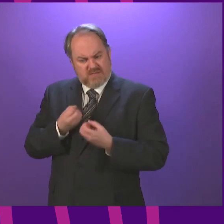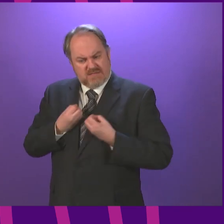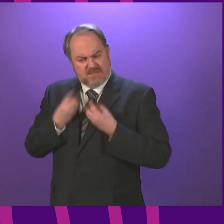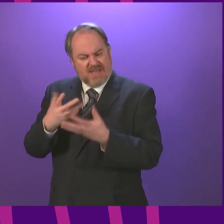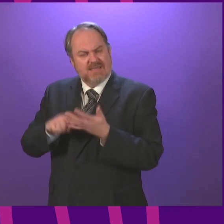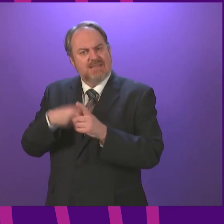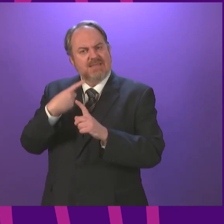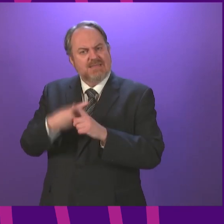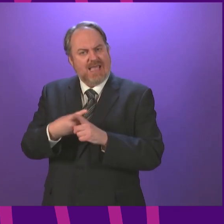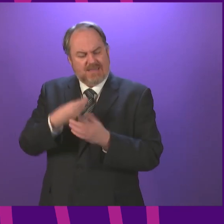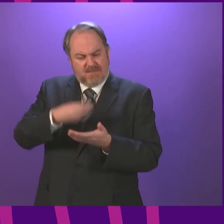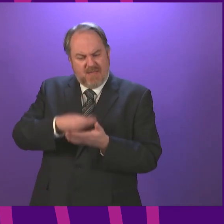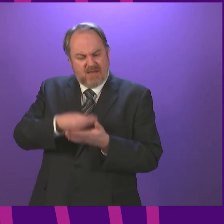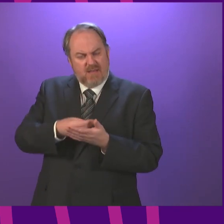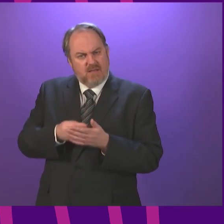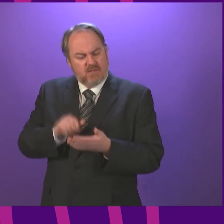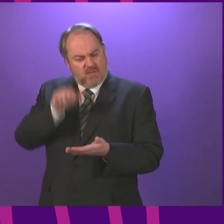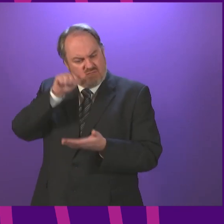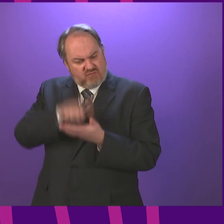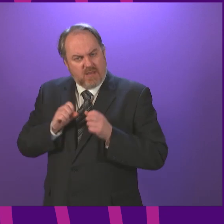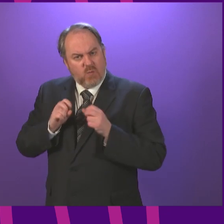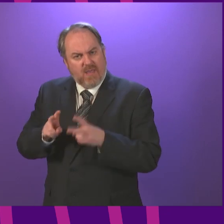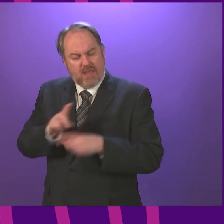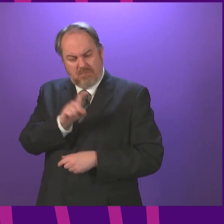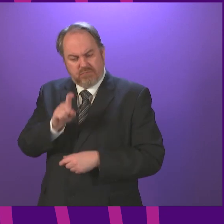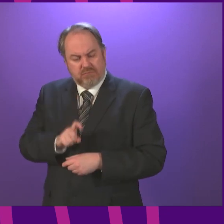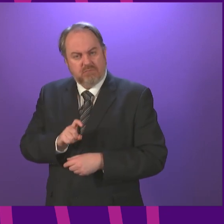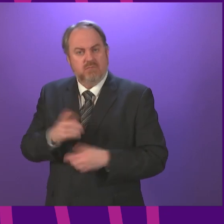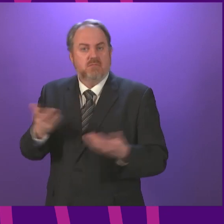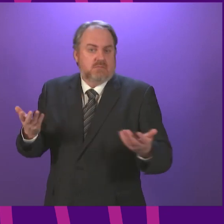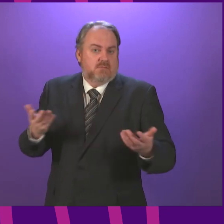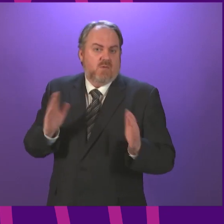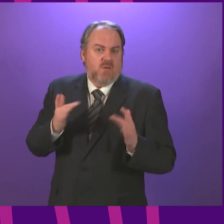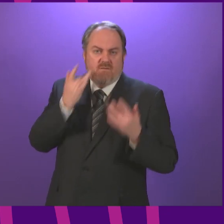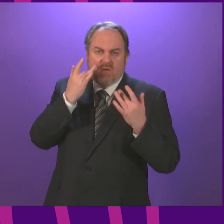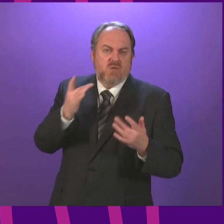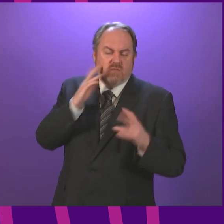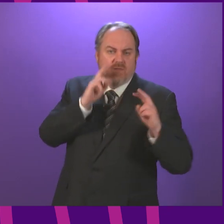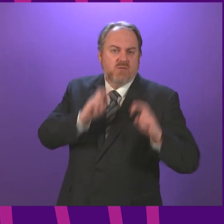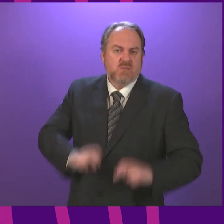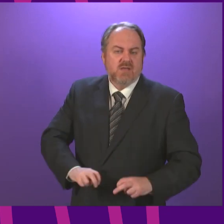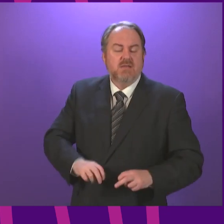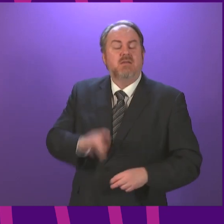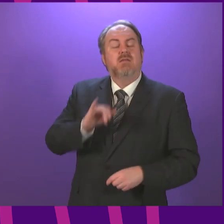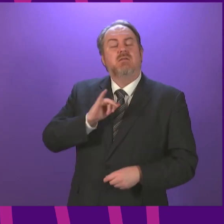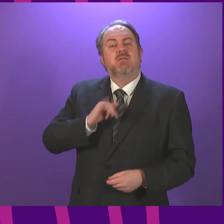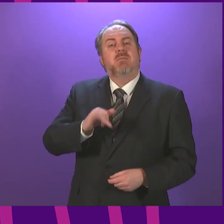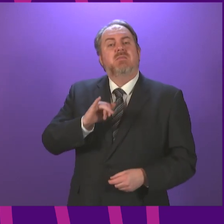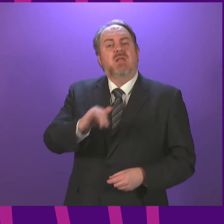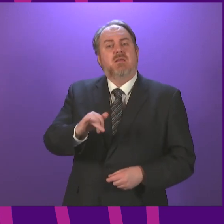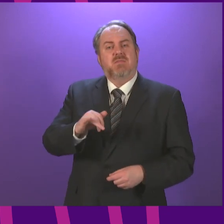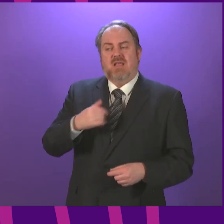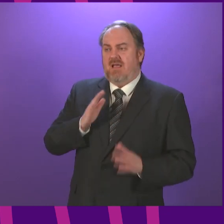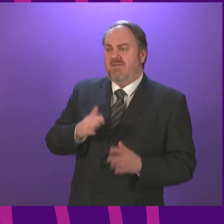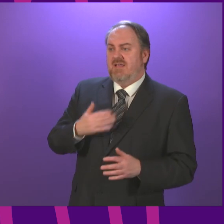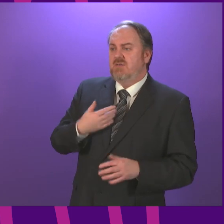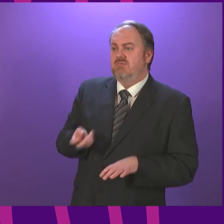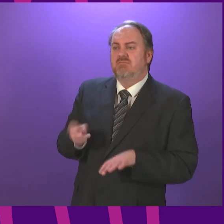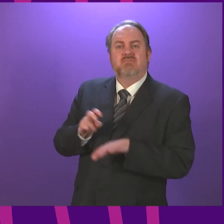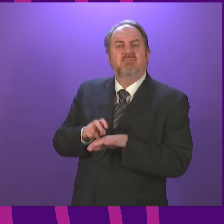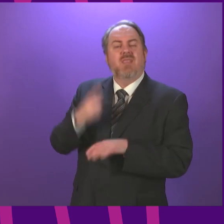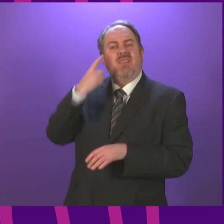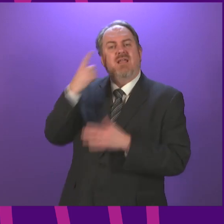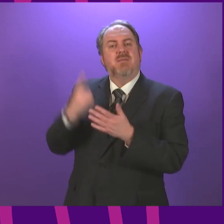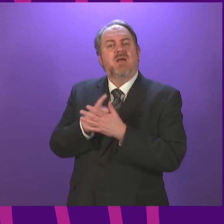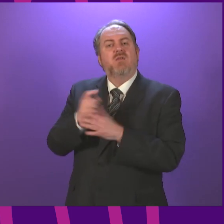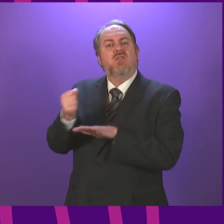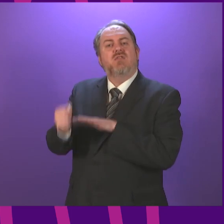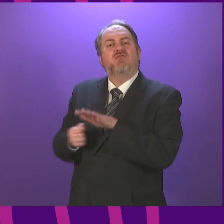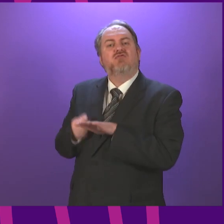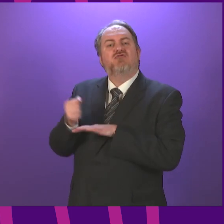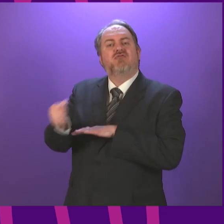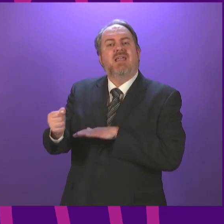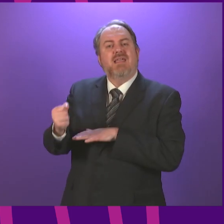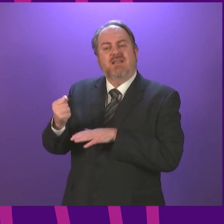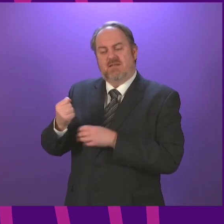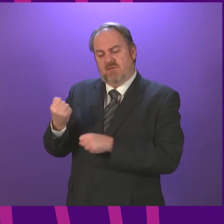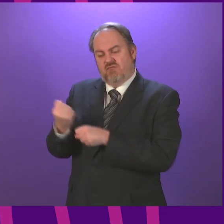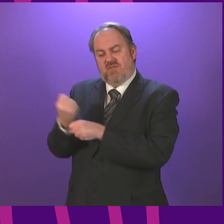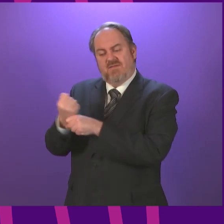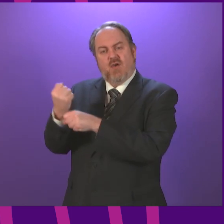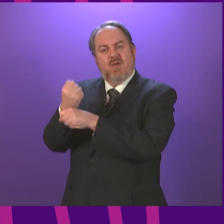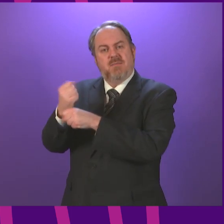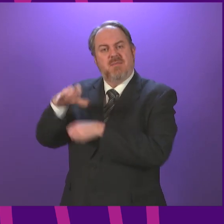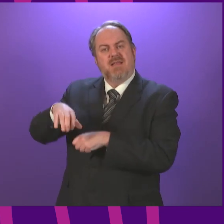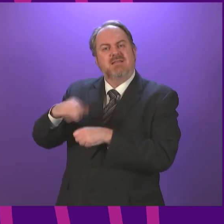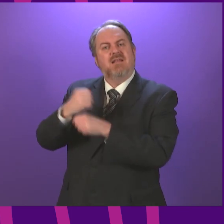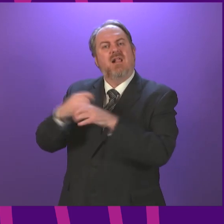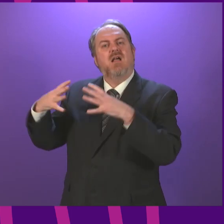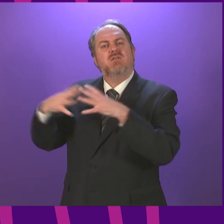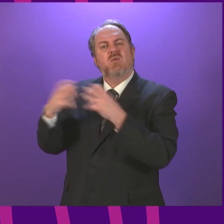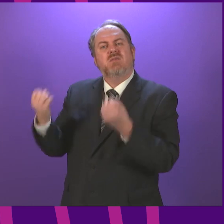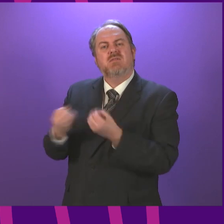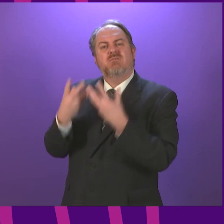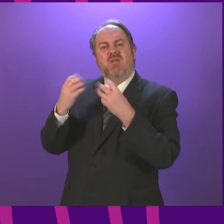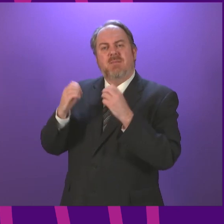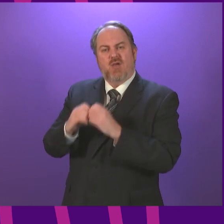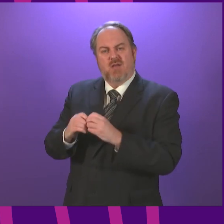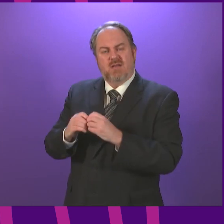site at Springburn, in Glasgow, and I had to stand here and say that we could not do